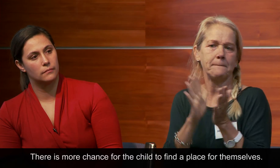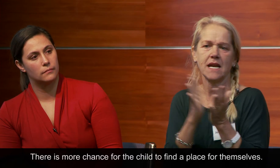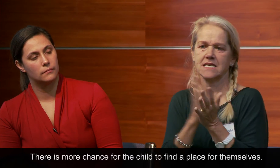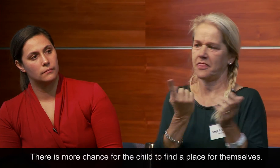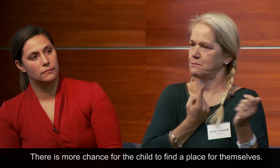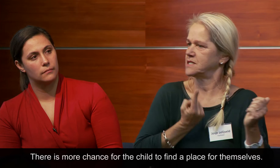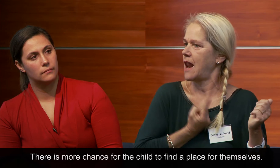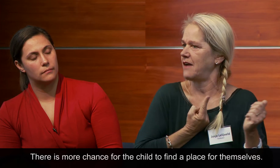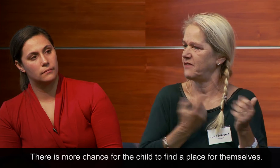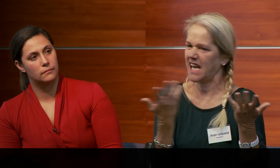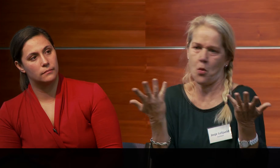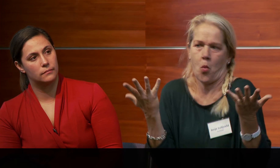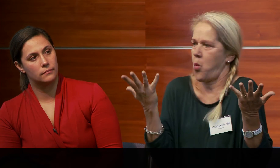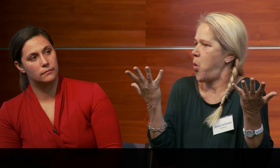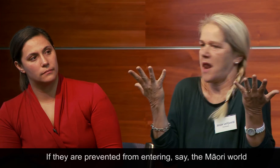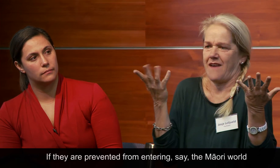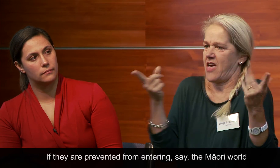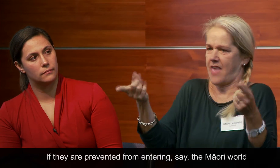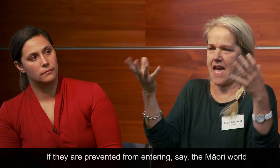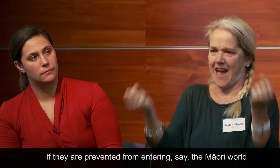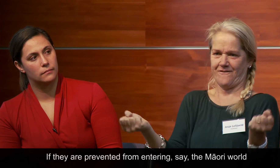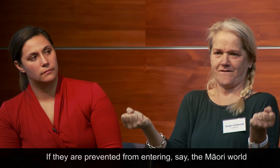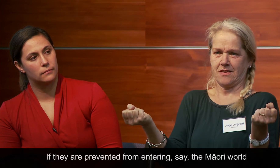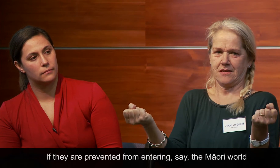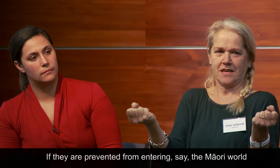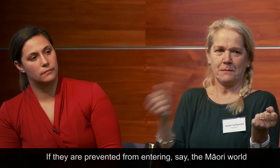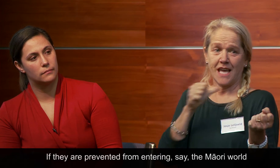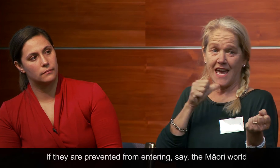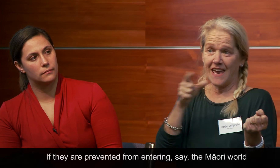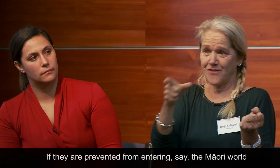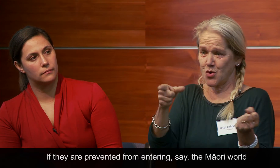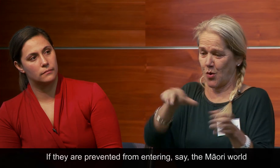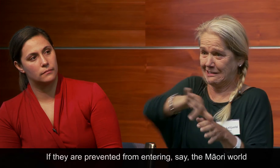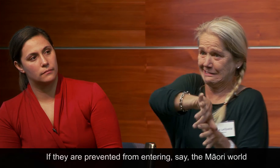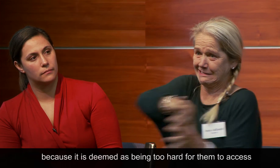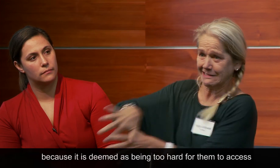find a place for themselves. If they are prevented from entering, say, the Maori world because